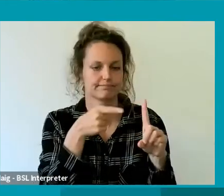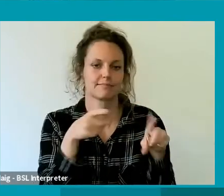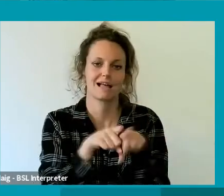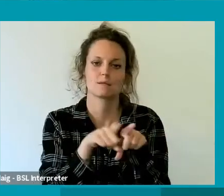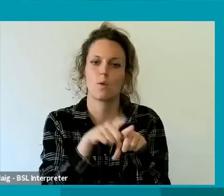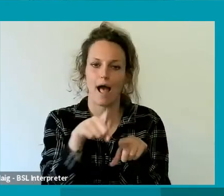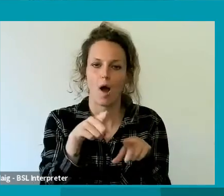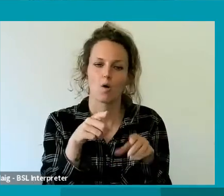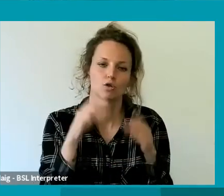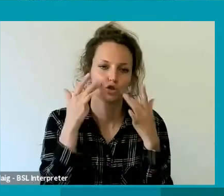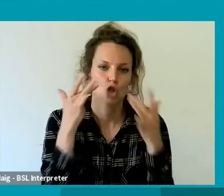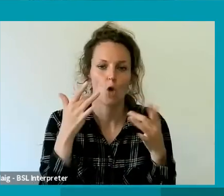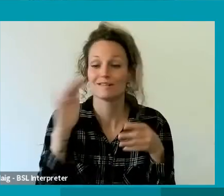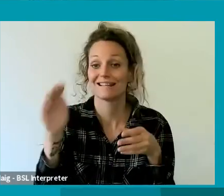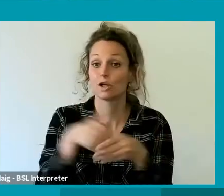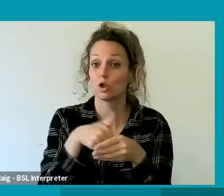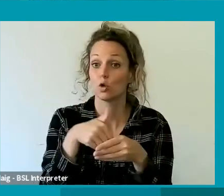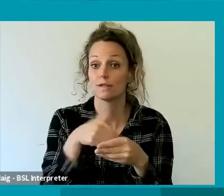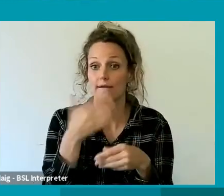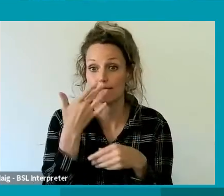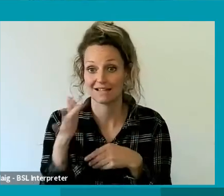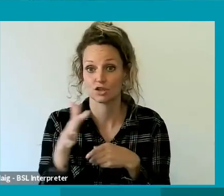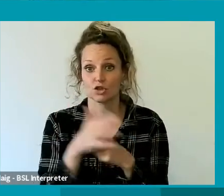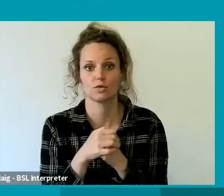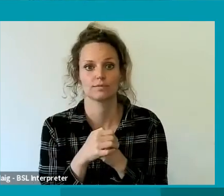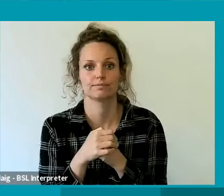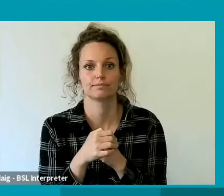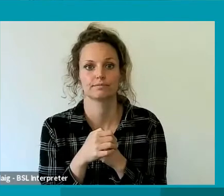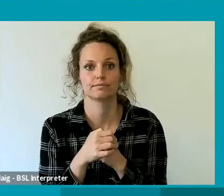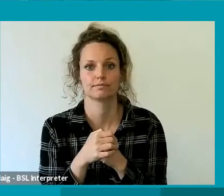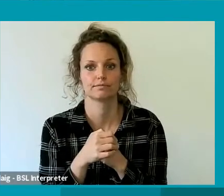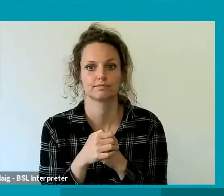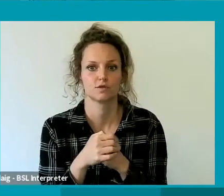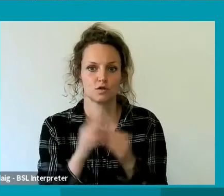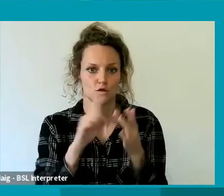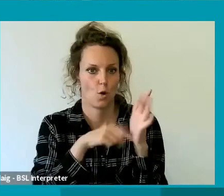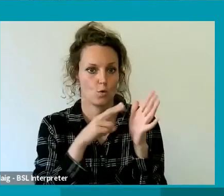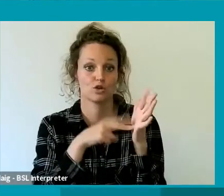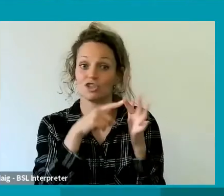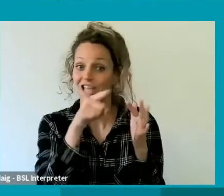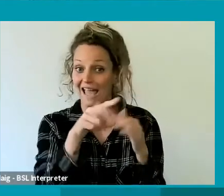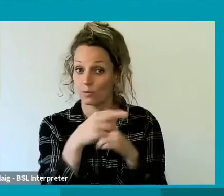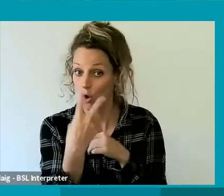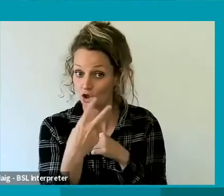So Jane, if you're watching, I think we've got the thumbs up. Yeah, absolutely yeah.